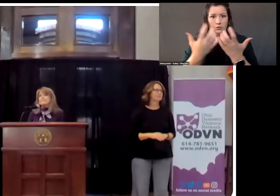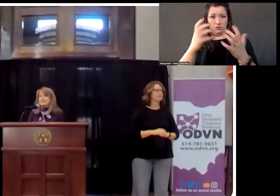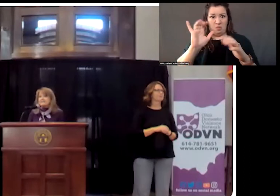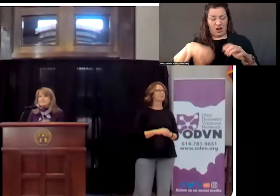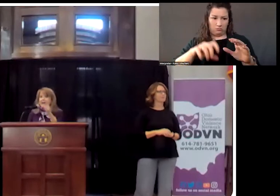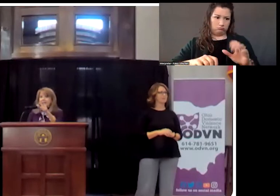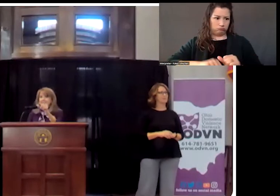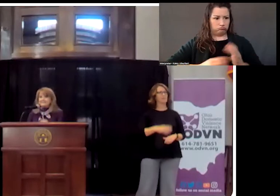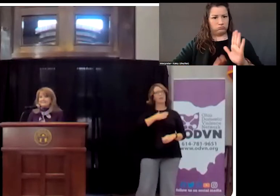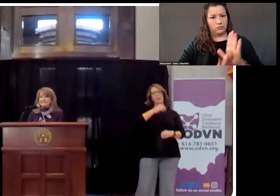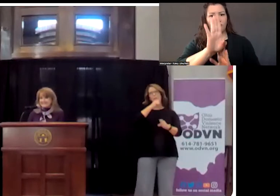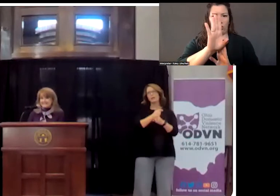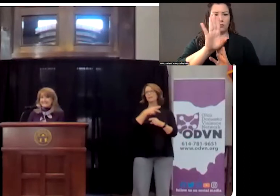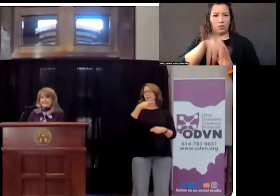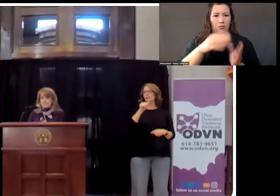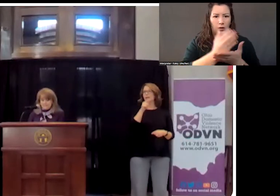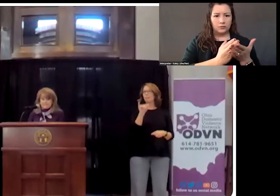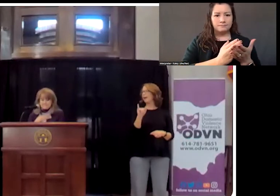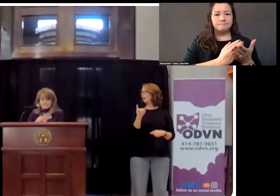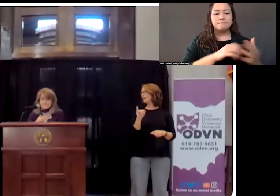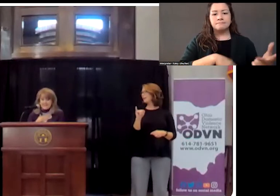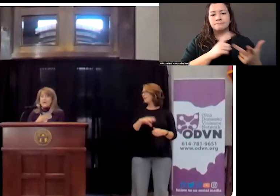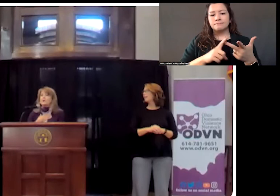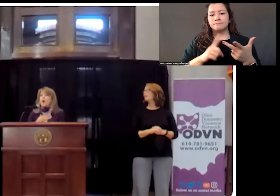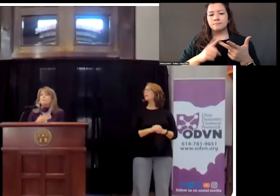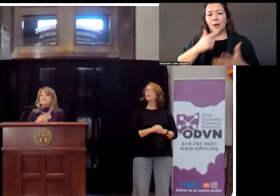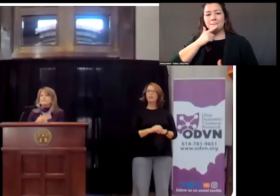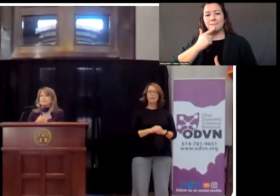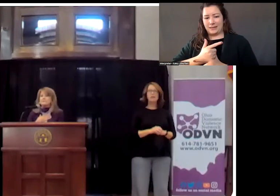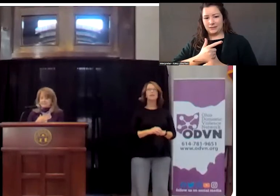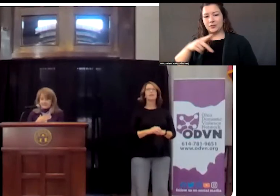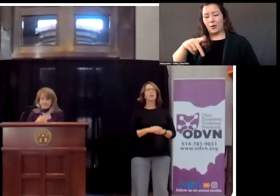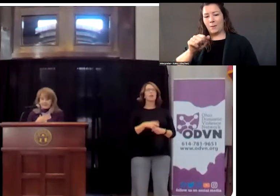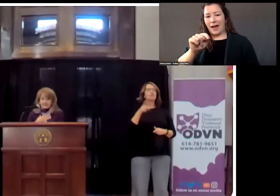My sister Patty, a calming force in my life